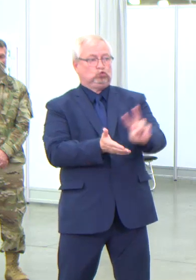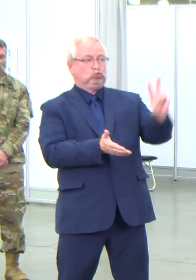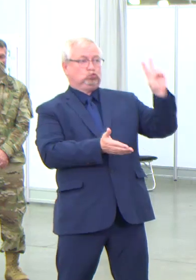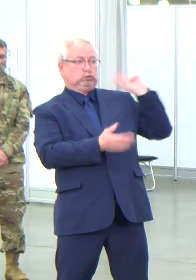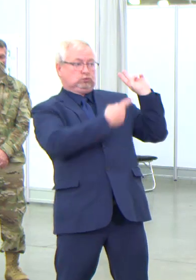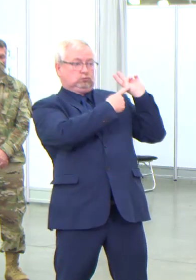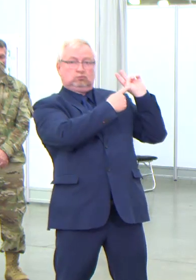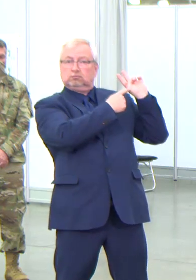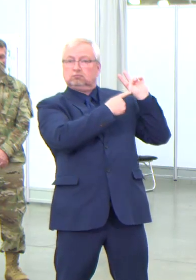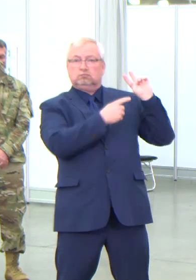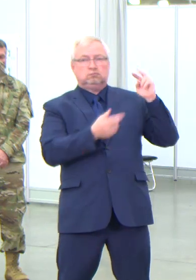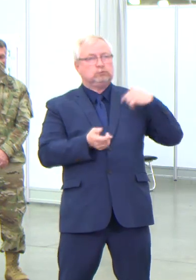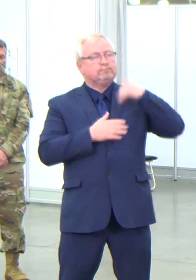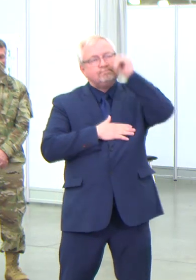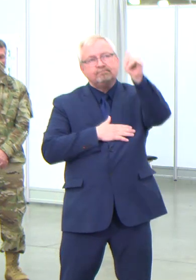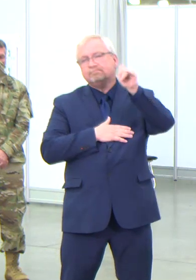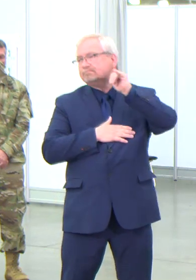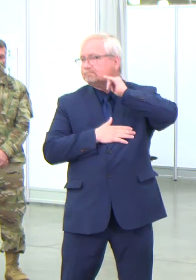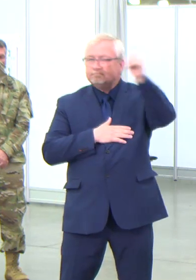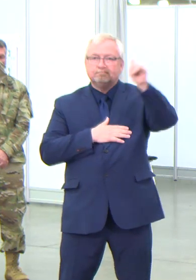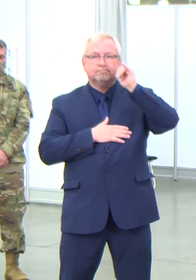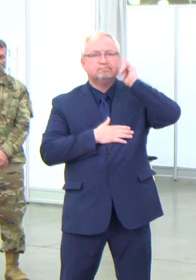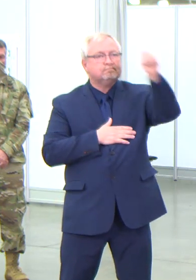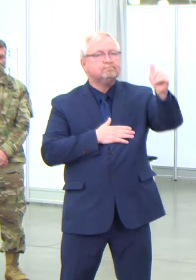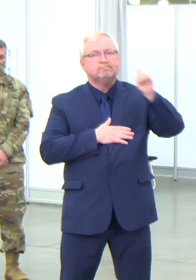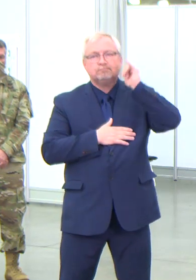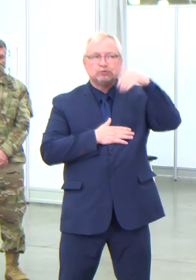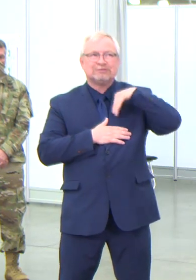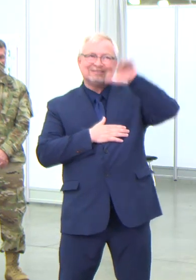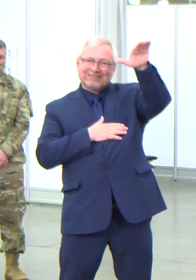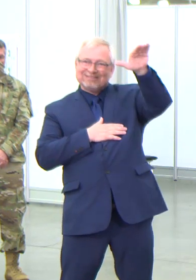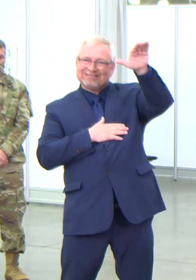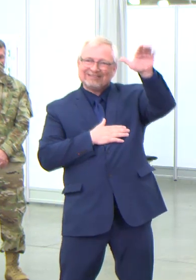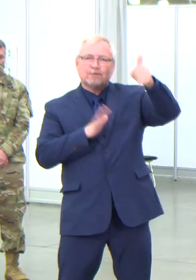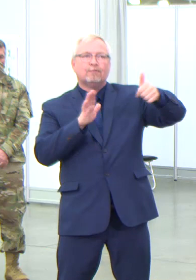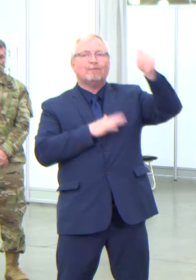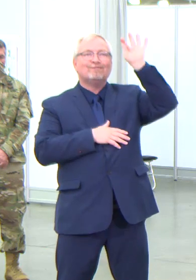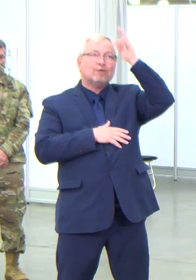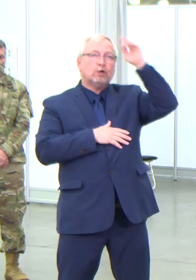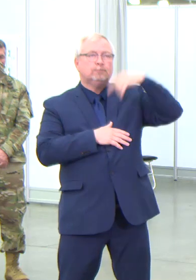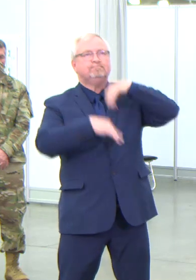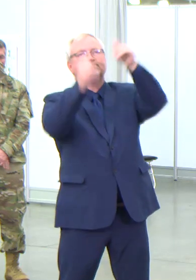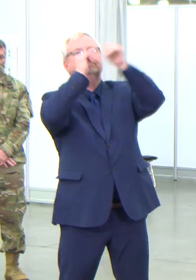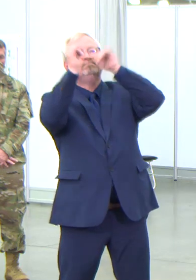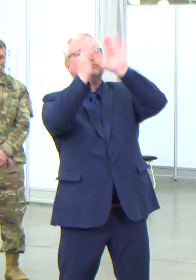Beginning about almost two weeks ago, I started placing